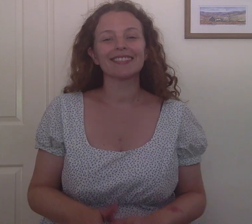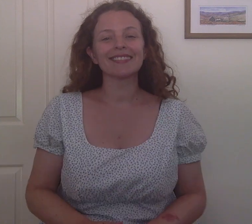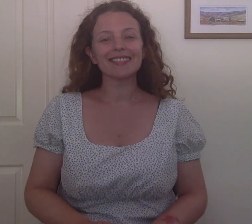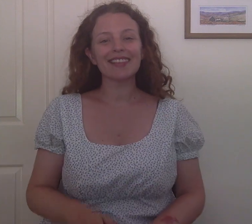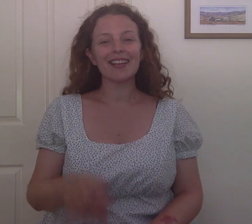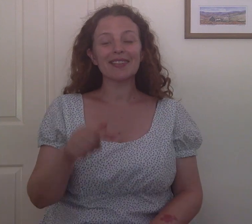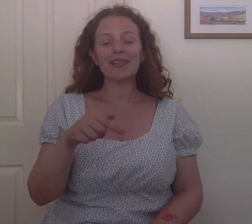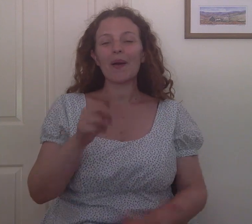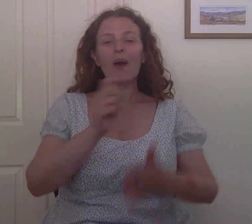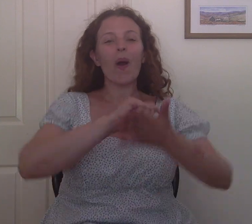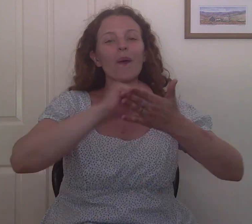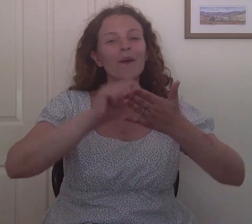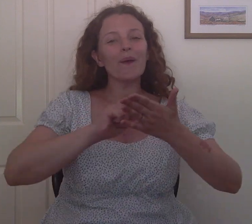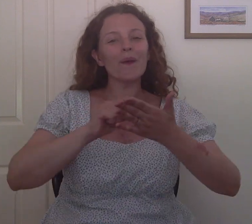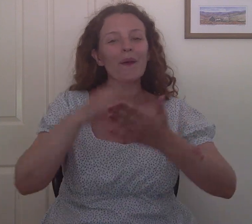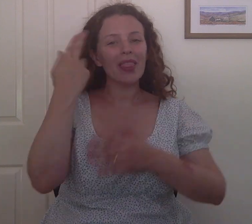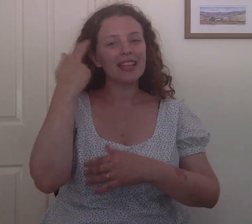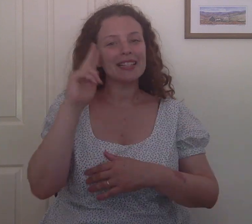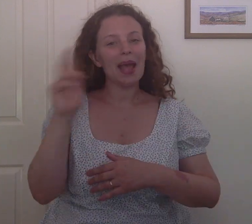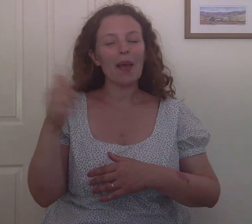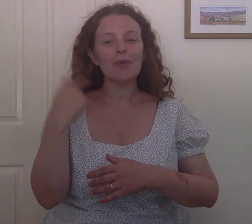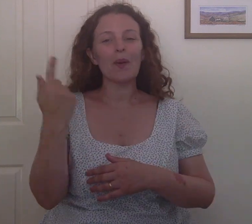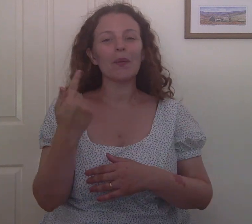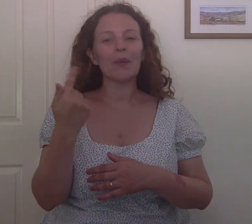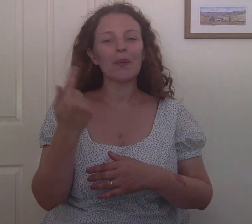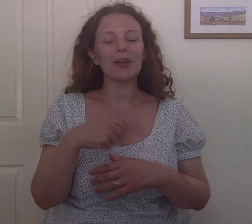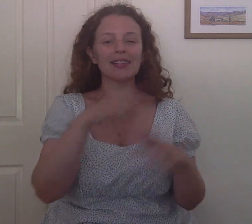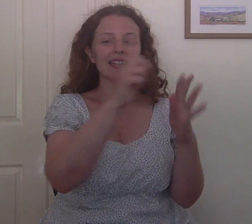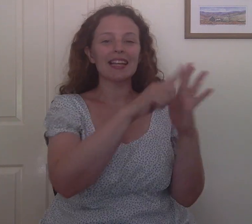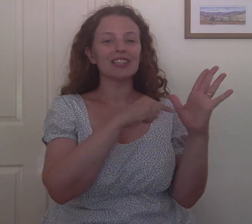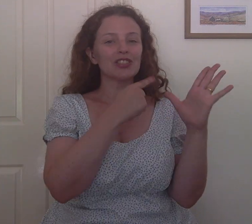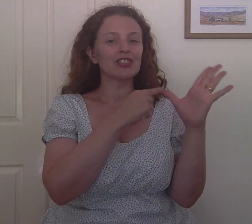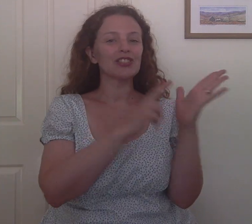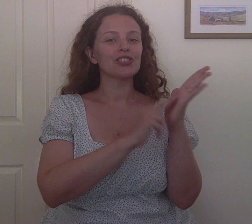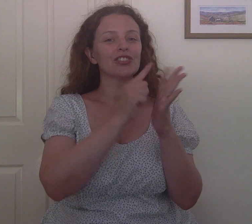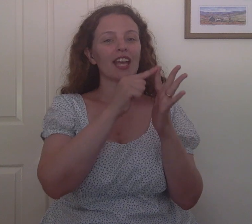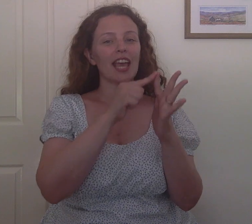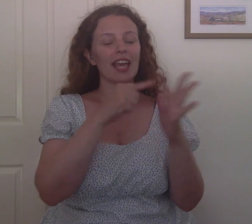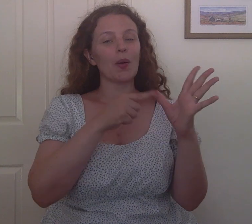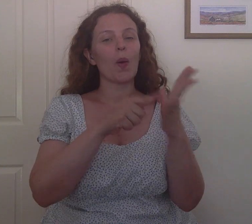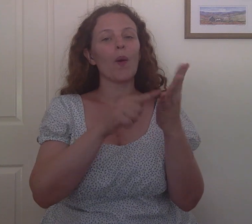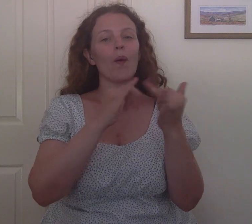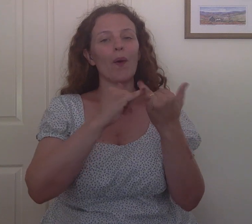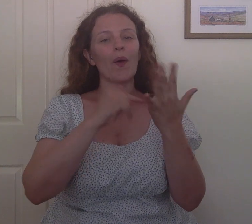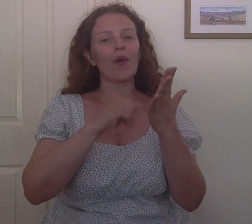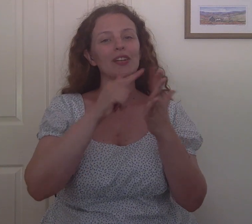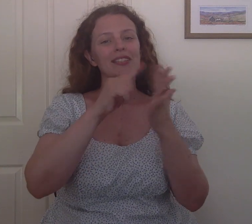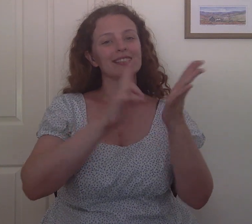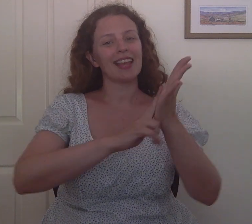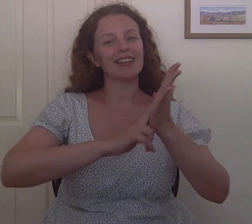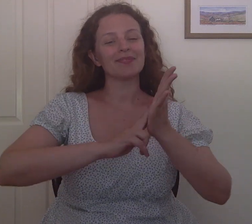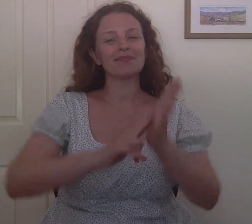The authors name is Jane Austen